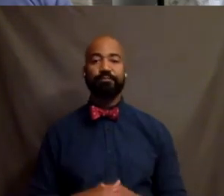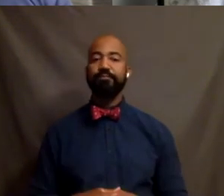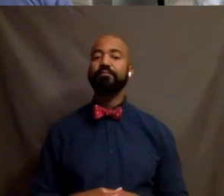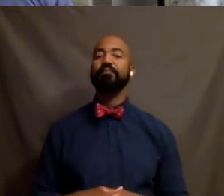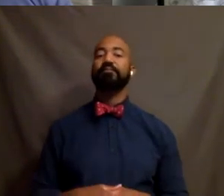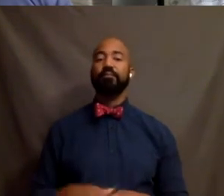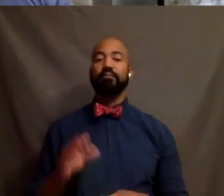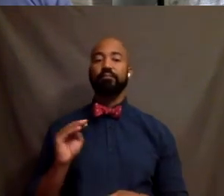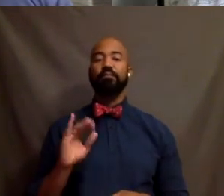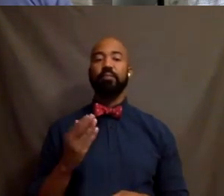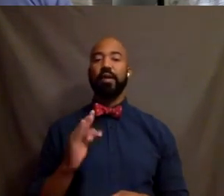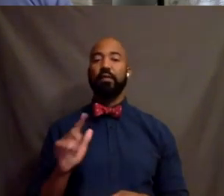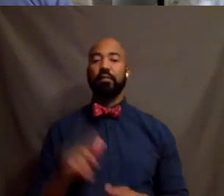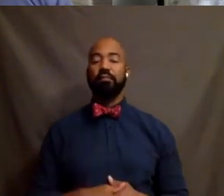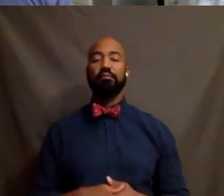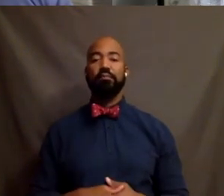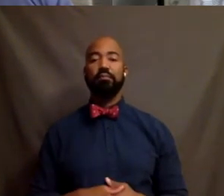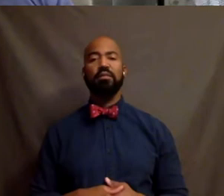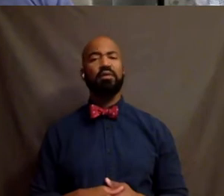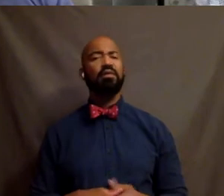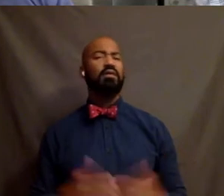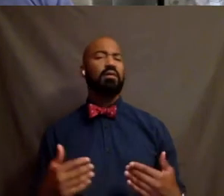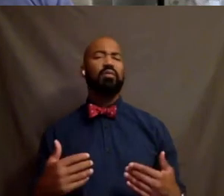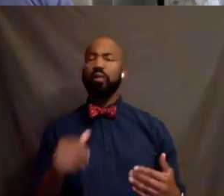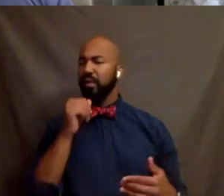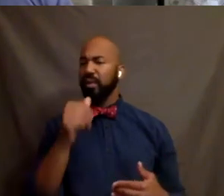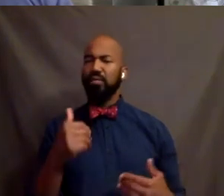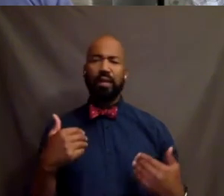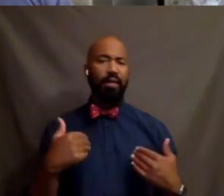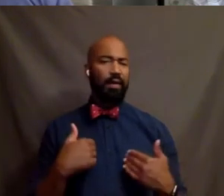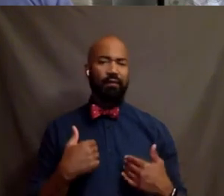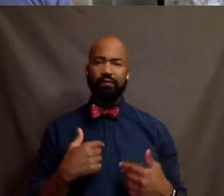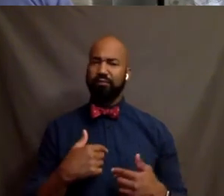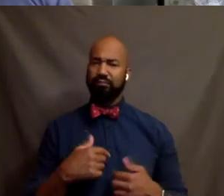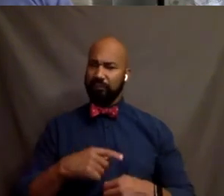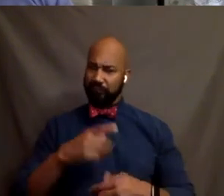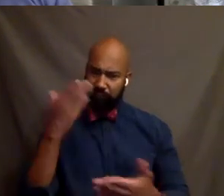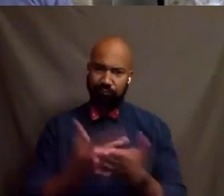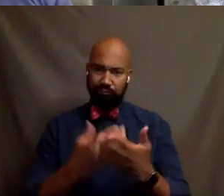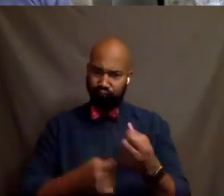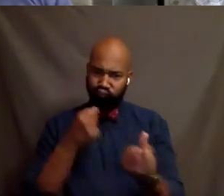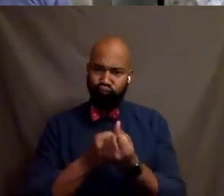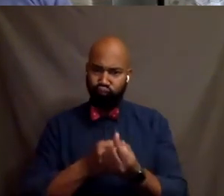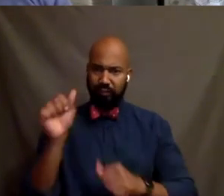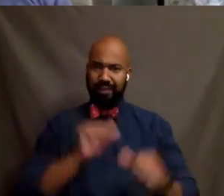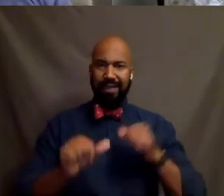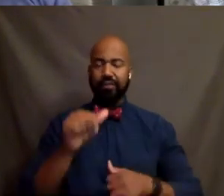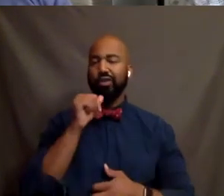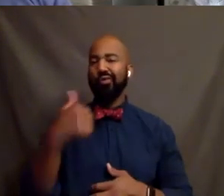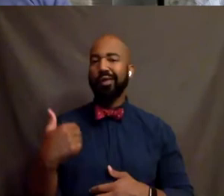I think a lot of things we don't have hard science research too. But we have seen so many folks who've started testosterone